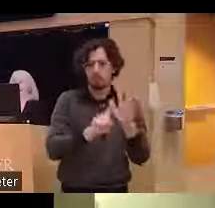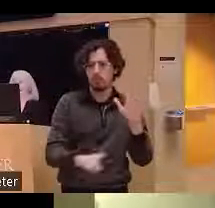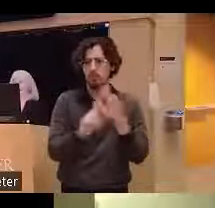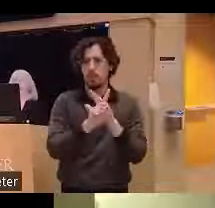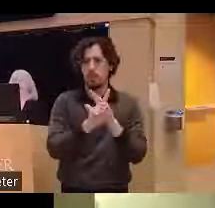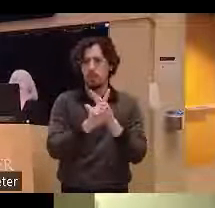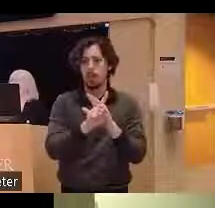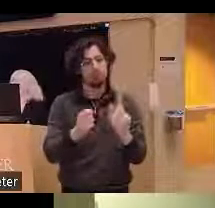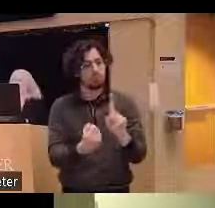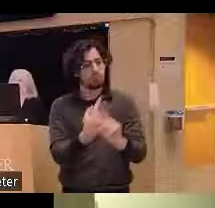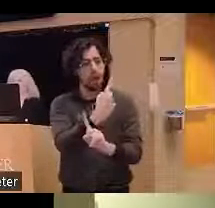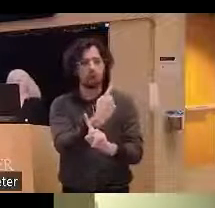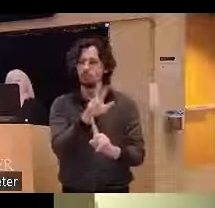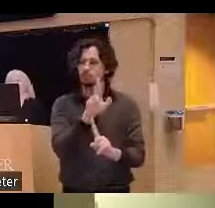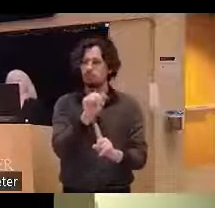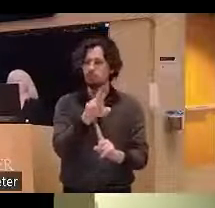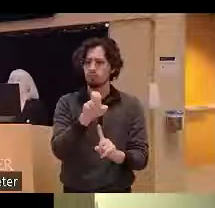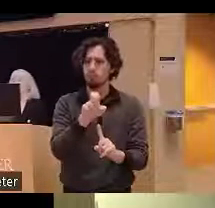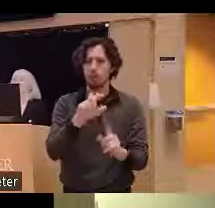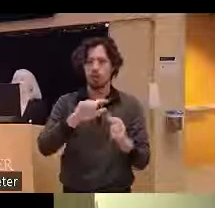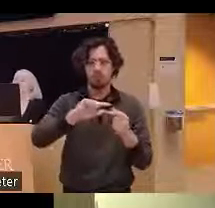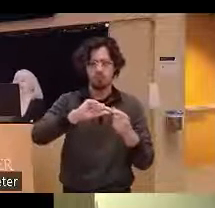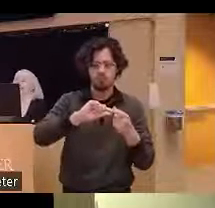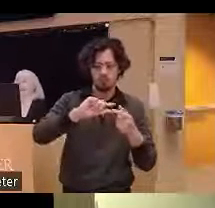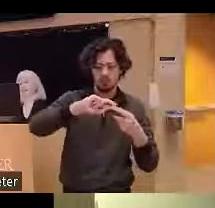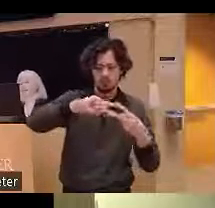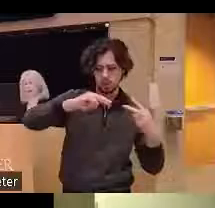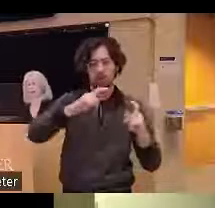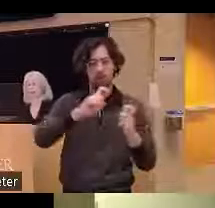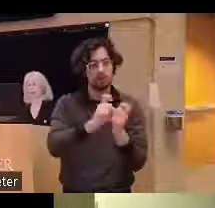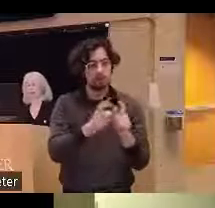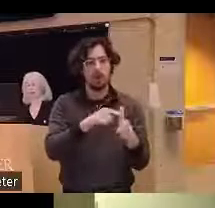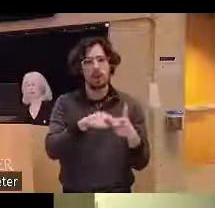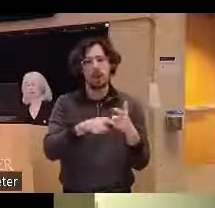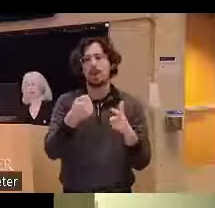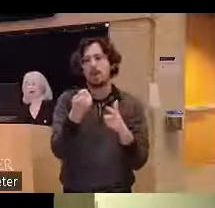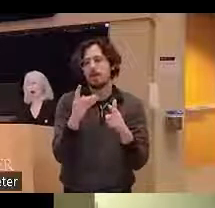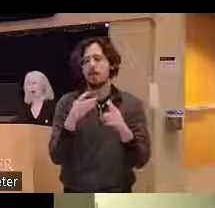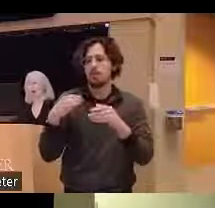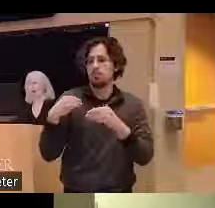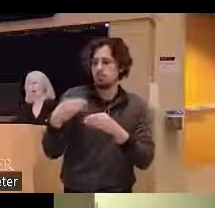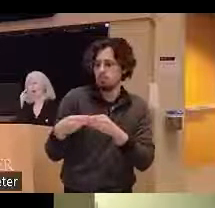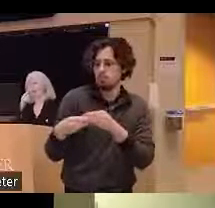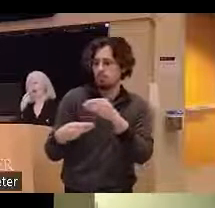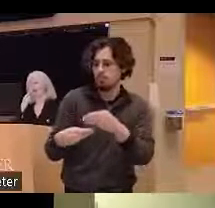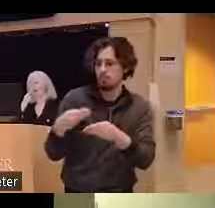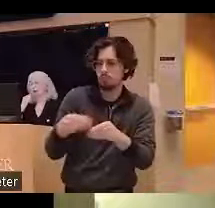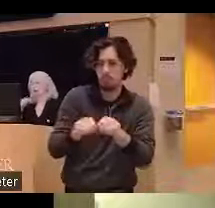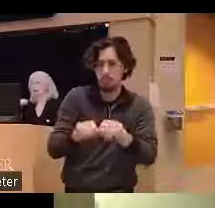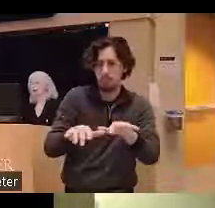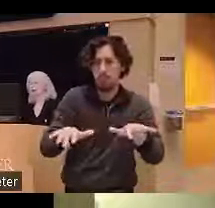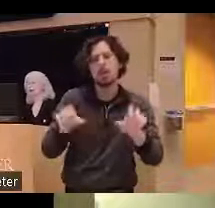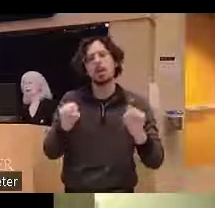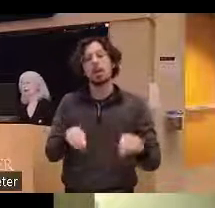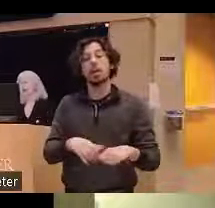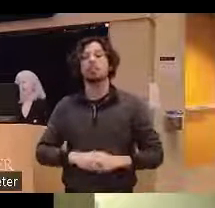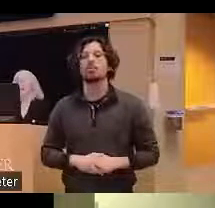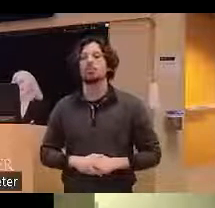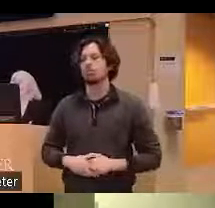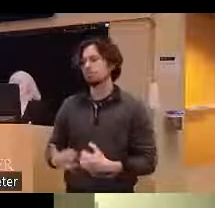case a rare Gene variant um but then travel a few Generations um we have worked and understood that